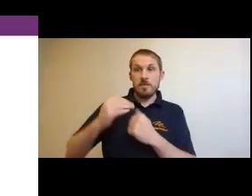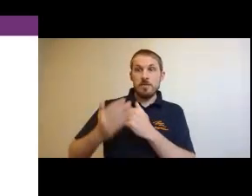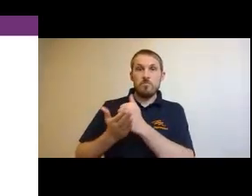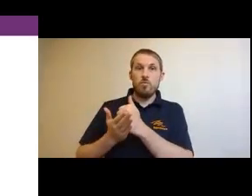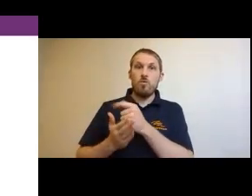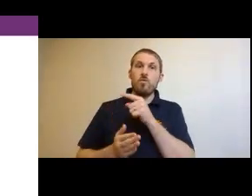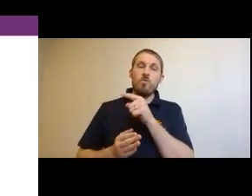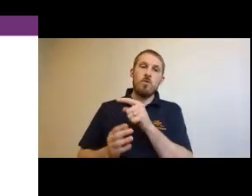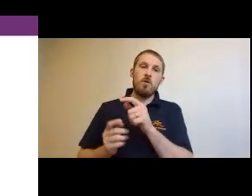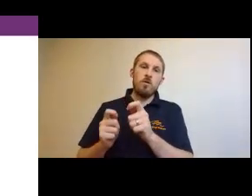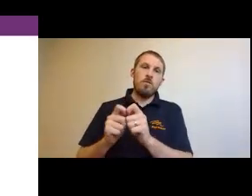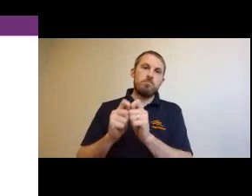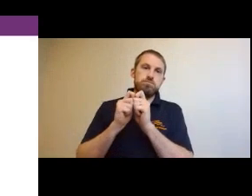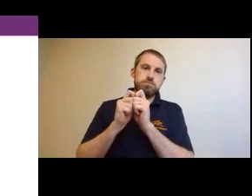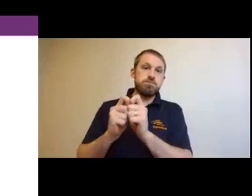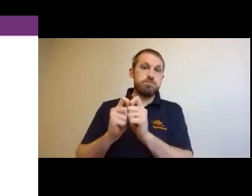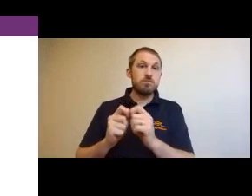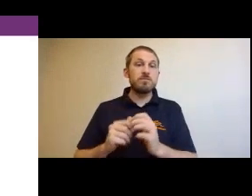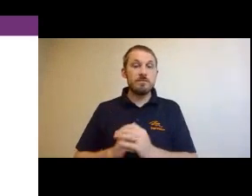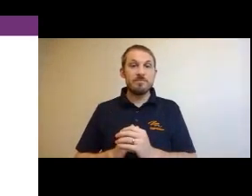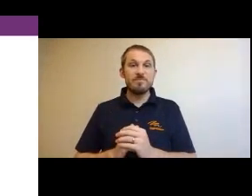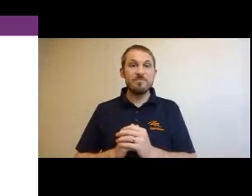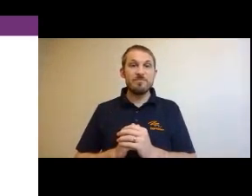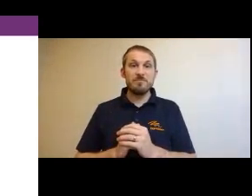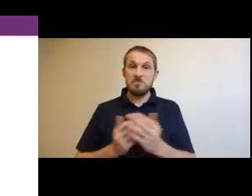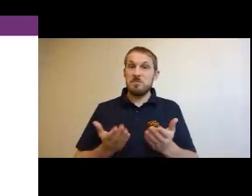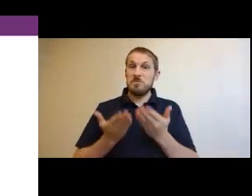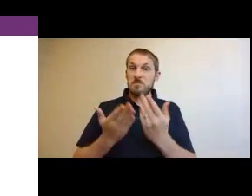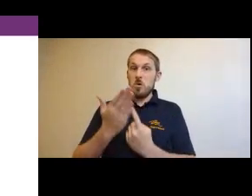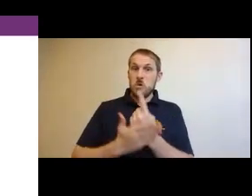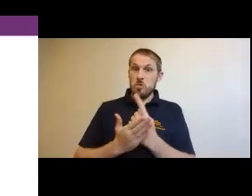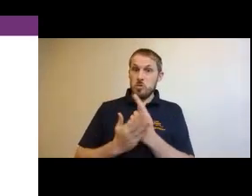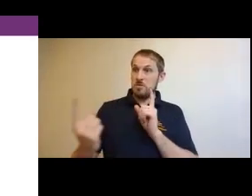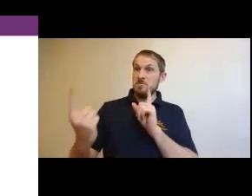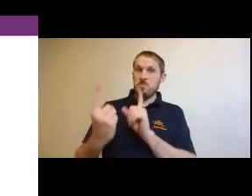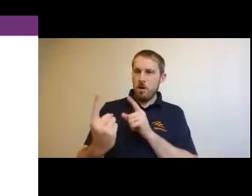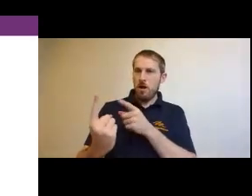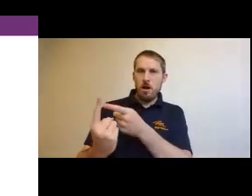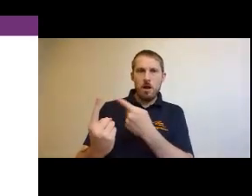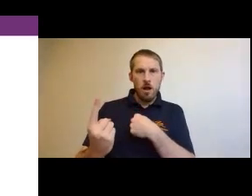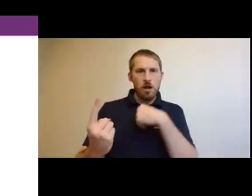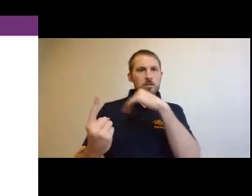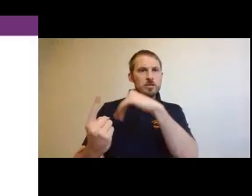people the chance to talk with someone who may have similar experiences or situations.